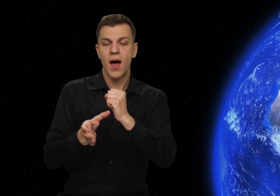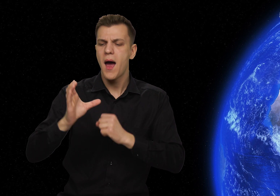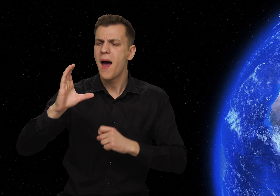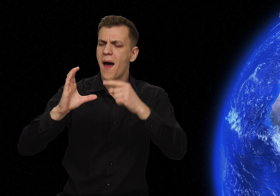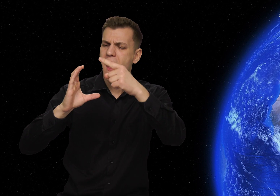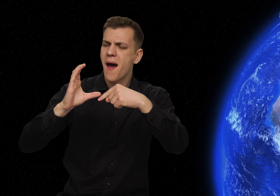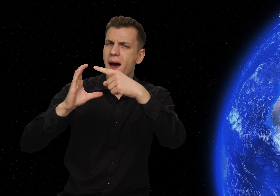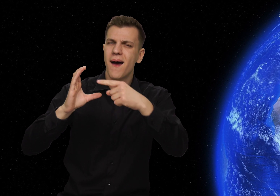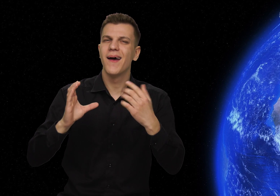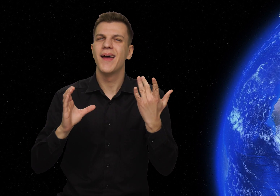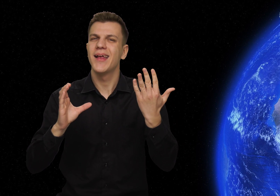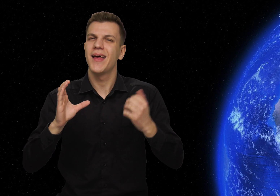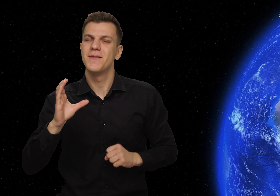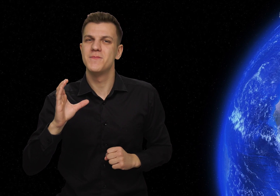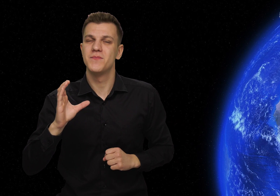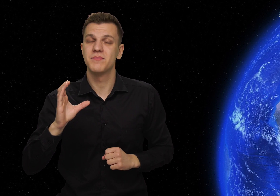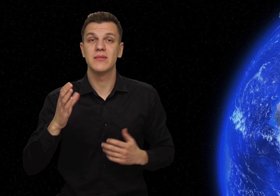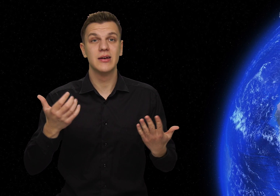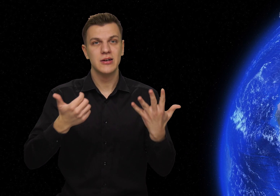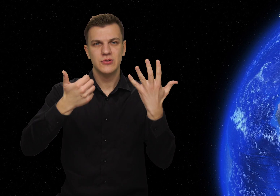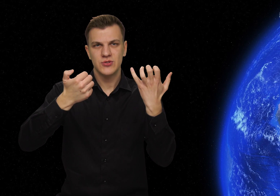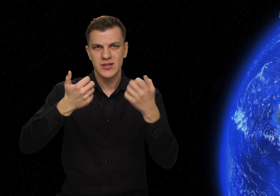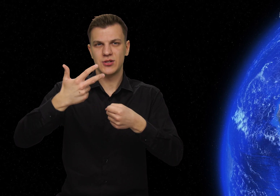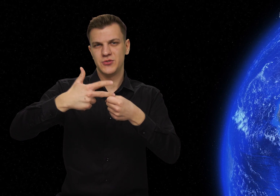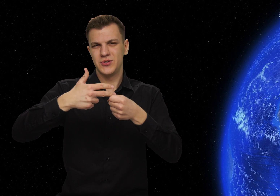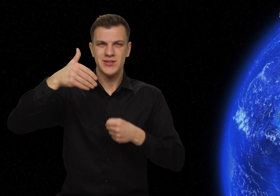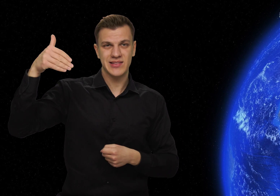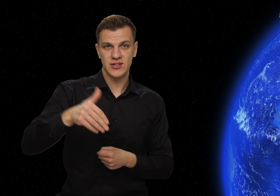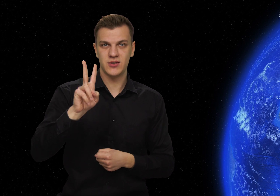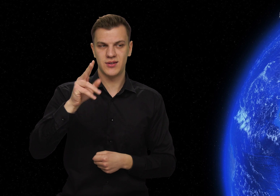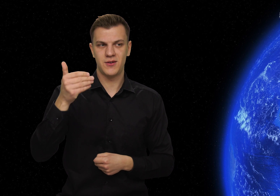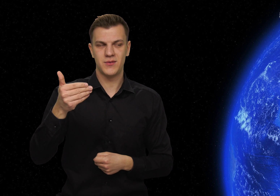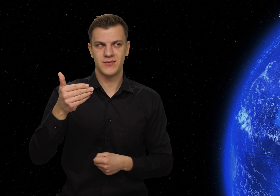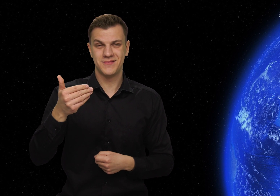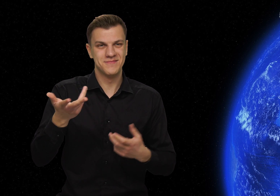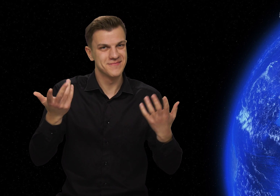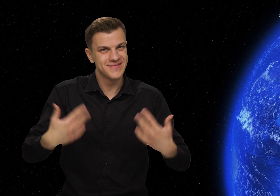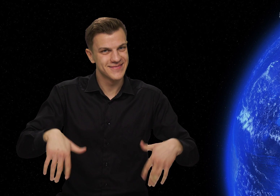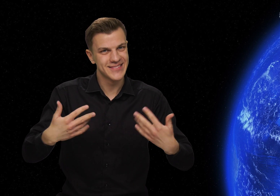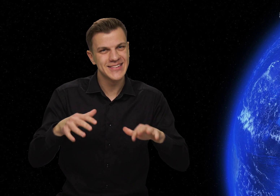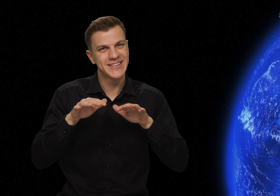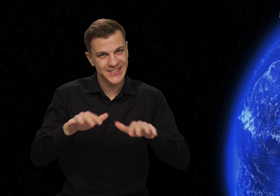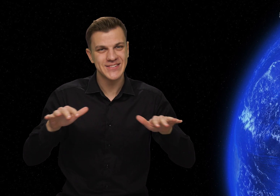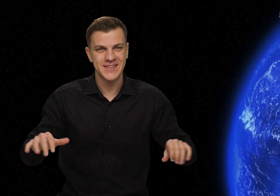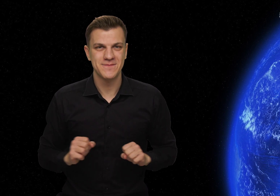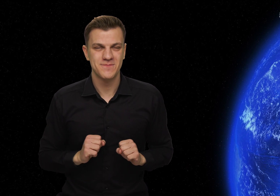extends as far as 630,000 kilometers,